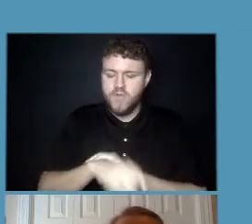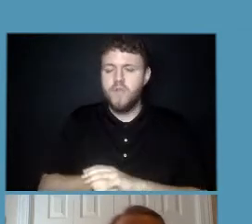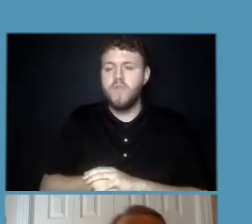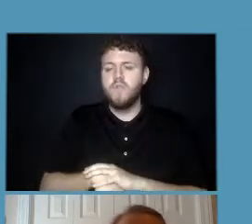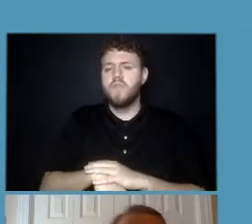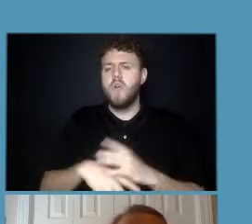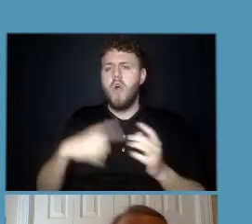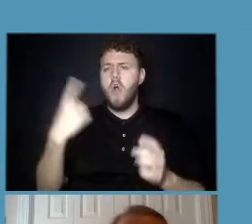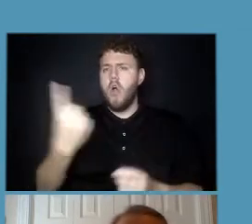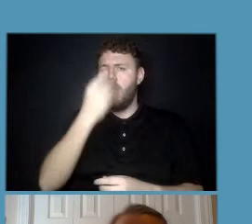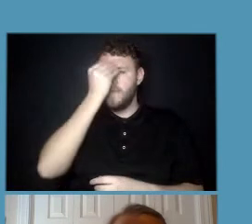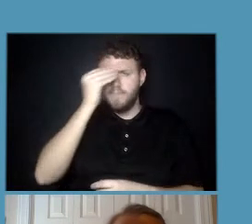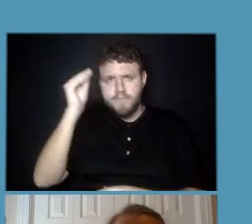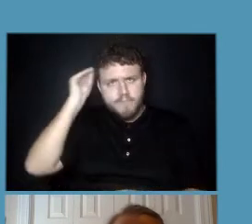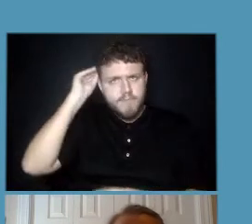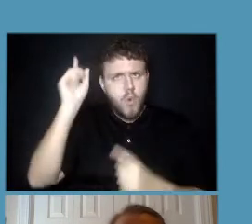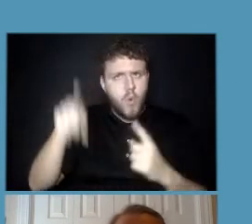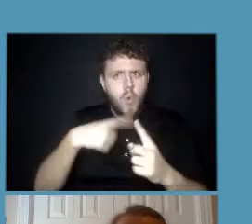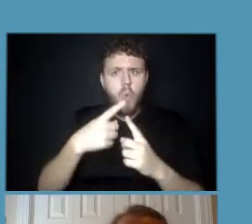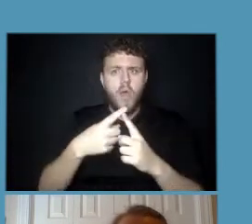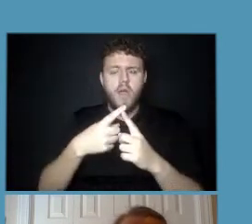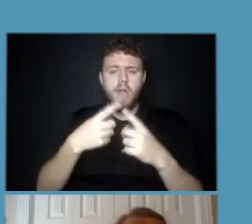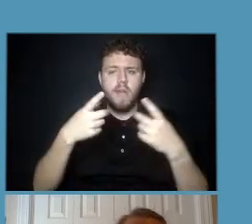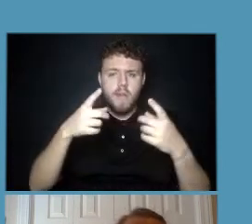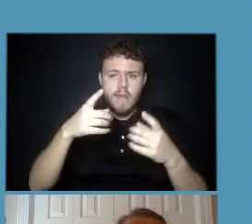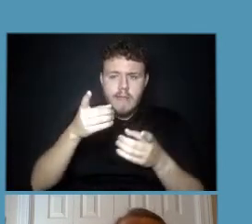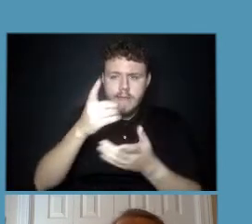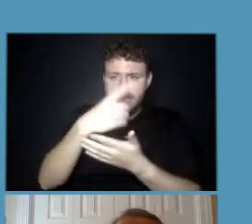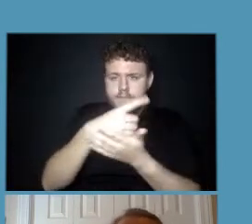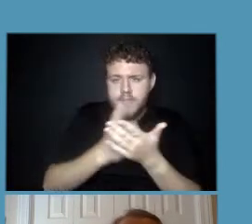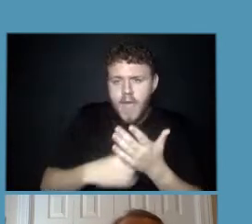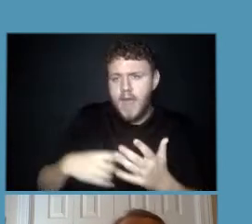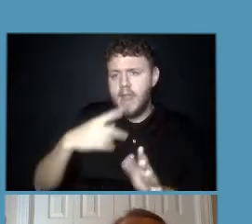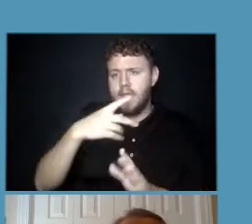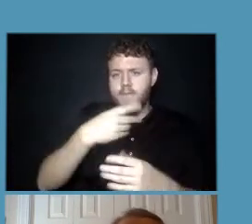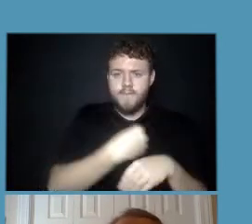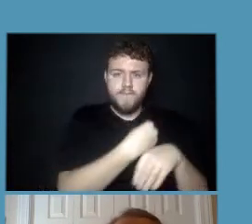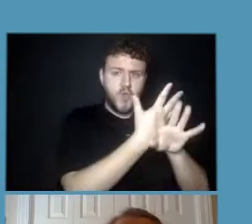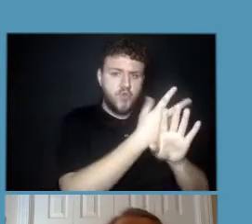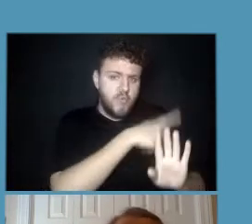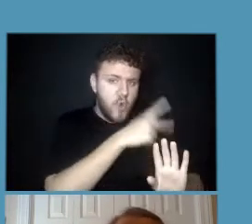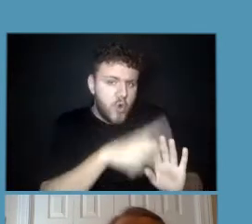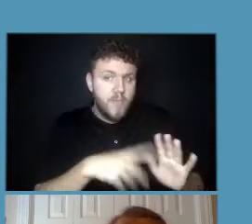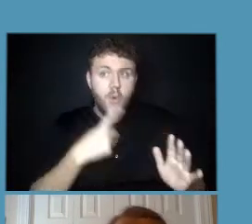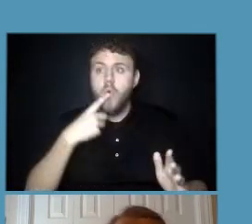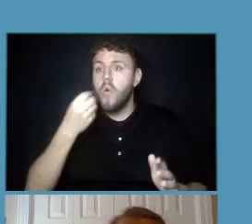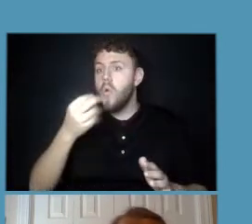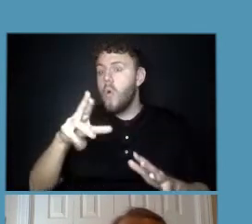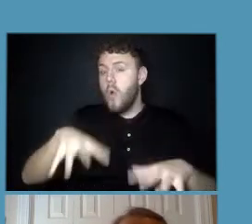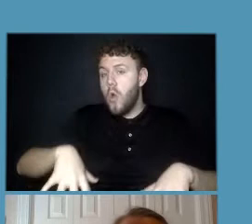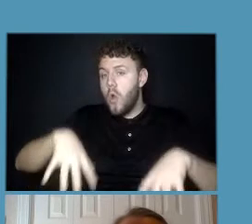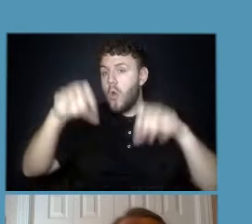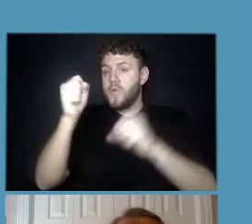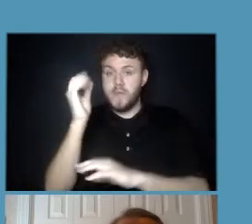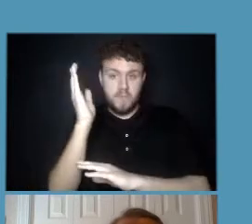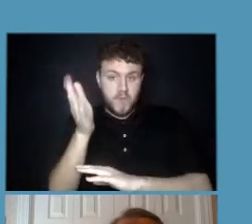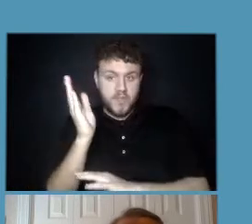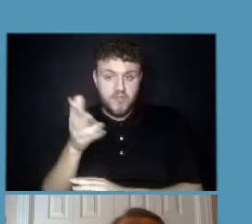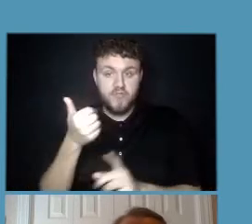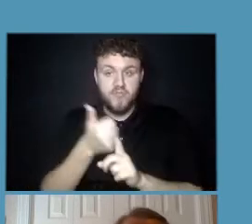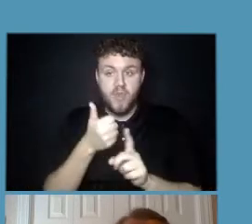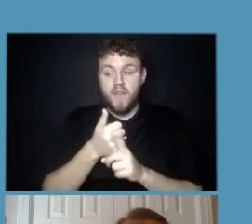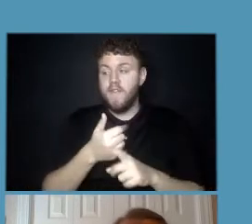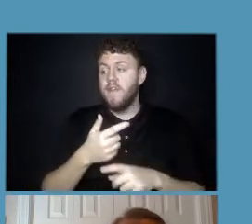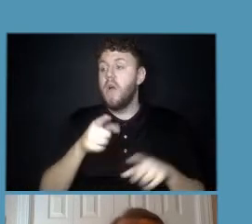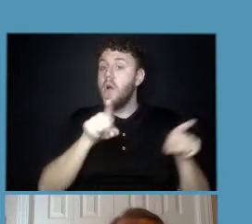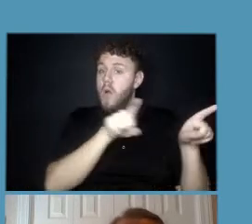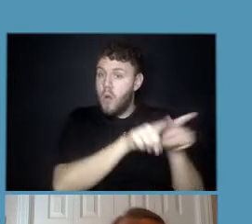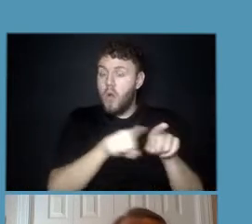are designing virtual programs or hosting these presentations, then also directly relates